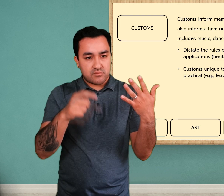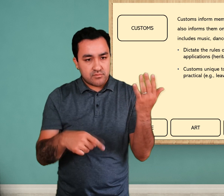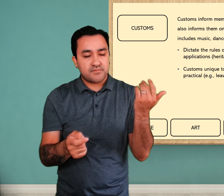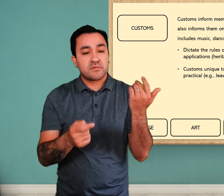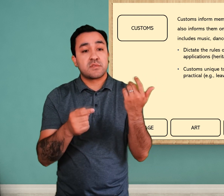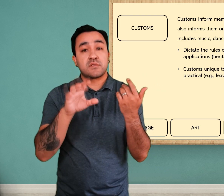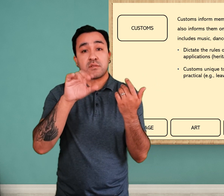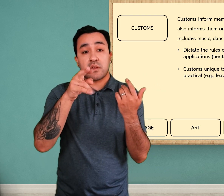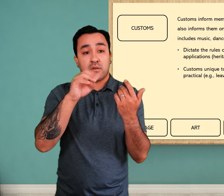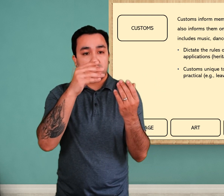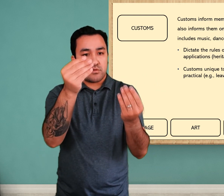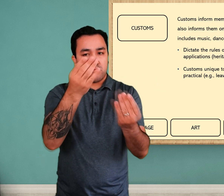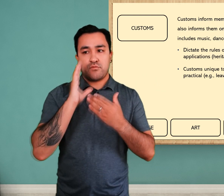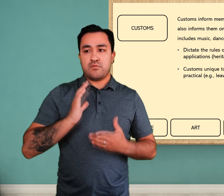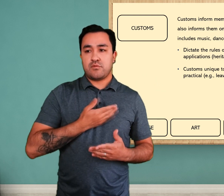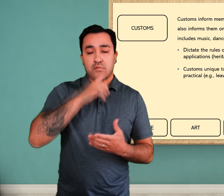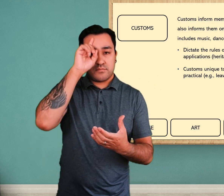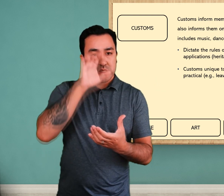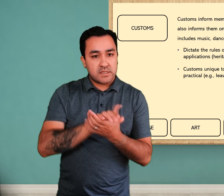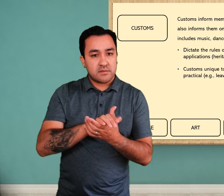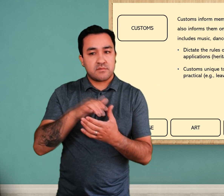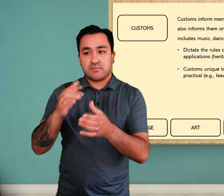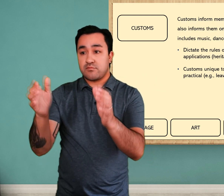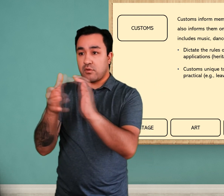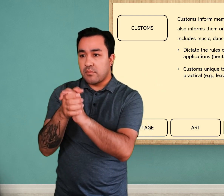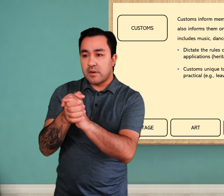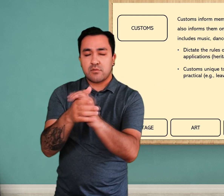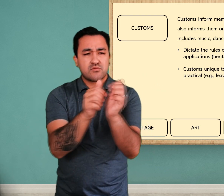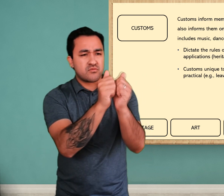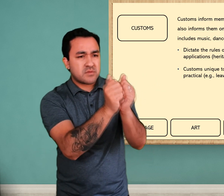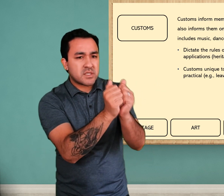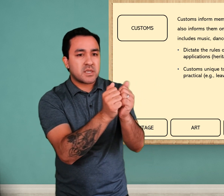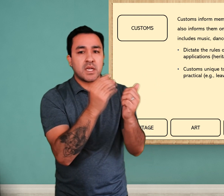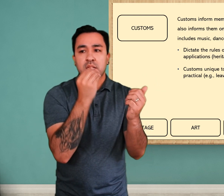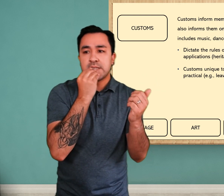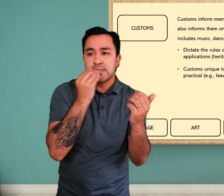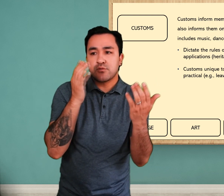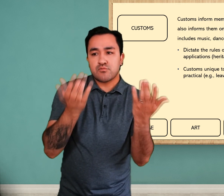Customs even influence our beliefs on marriage and relationships and what to eat.